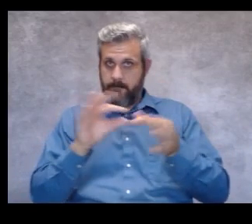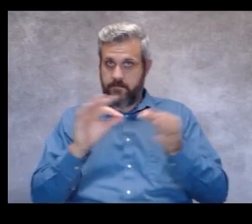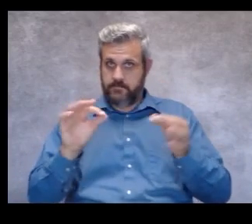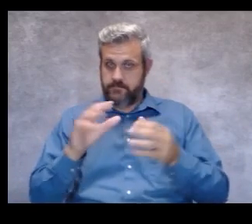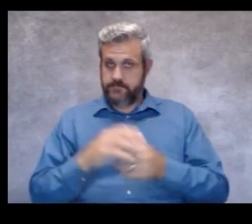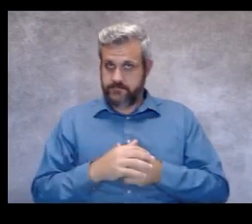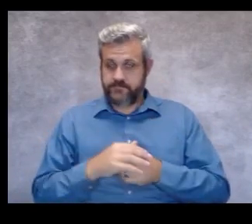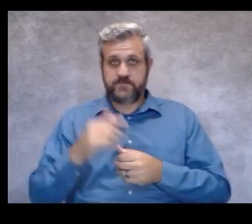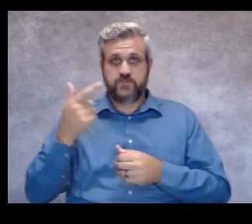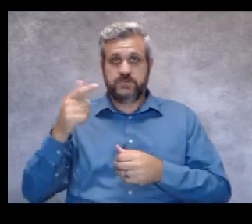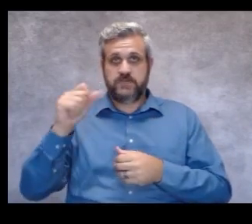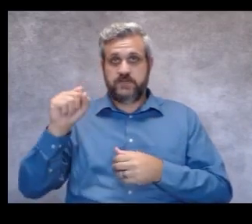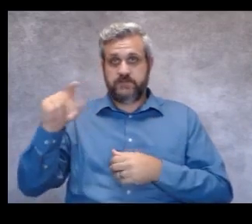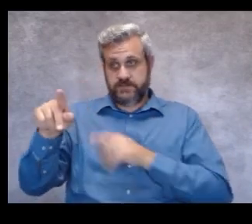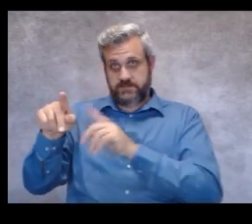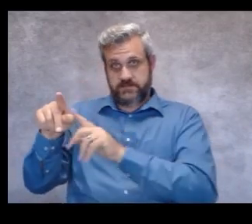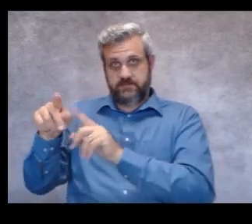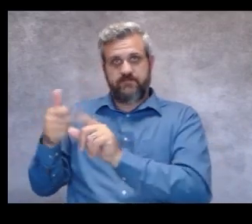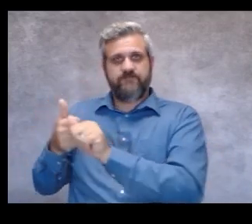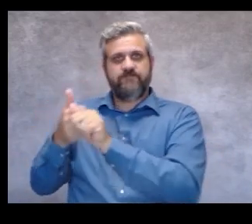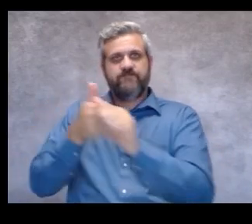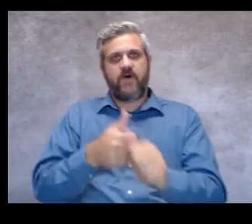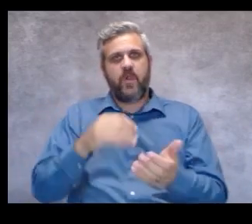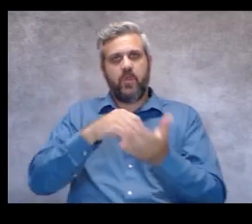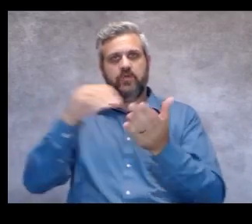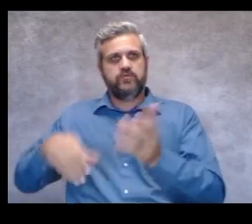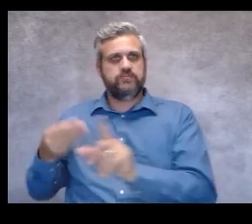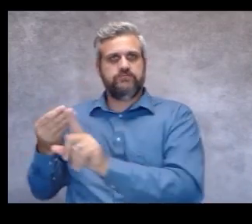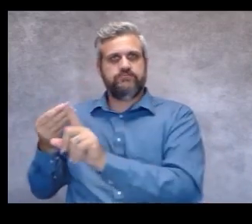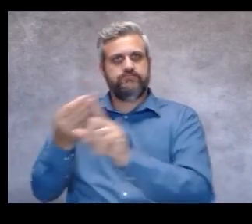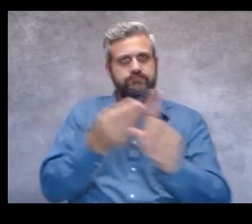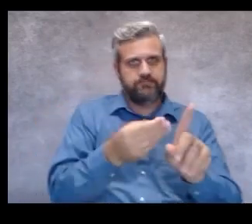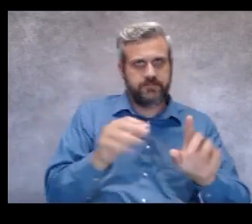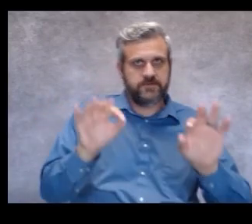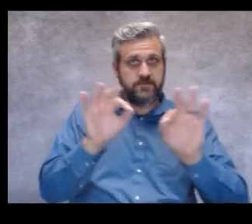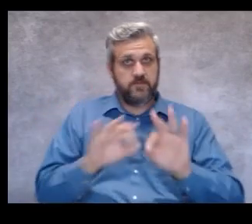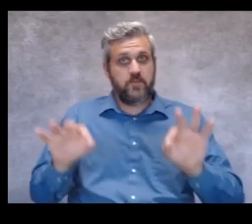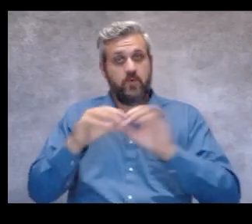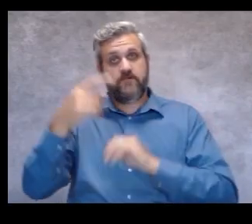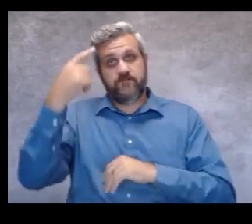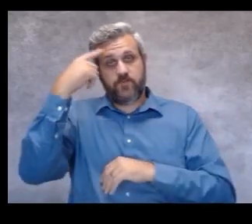The GSSP transfers with a student and is imported through the records transfer